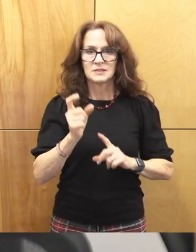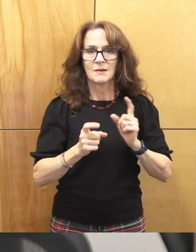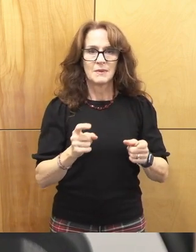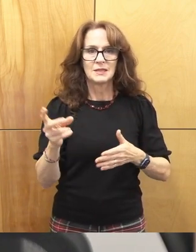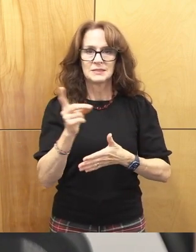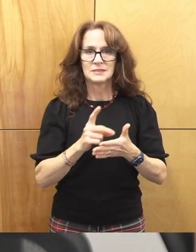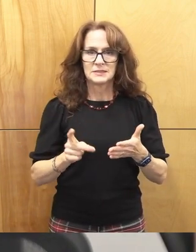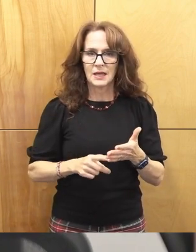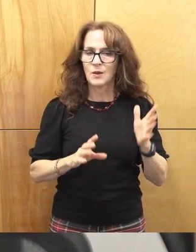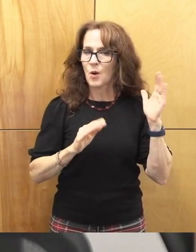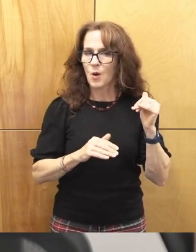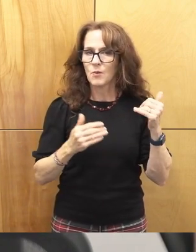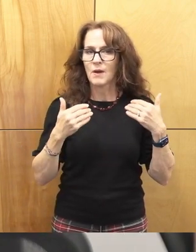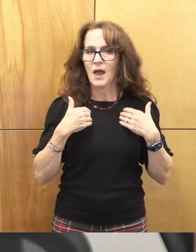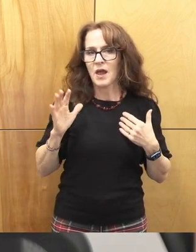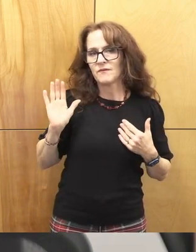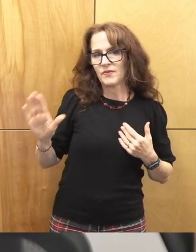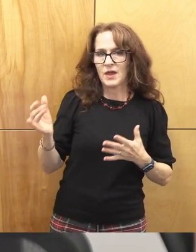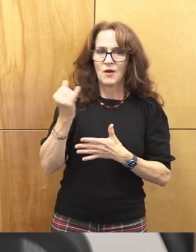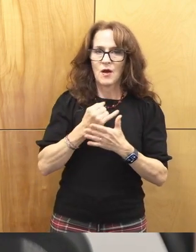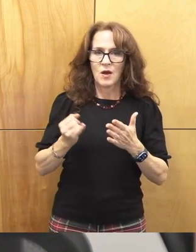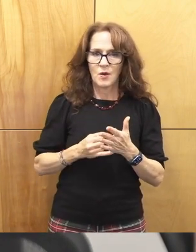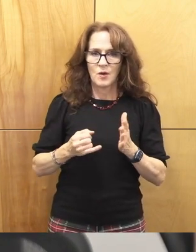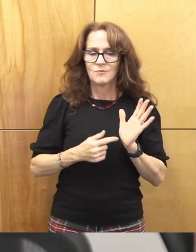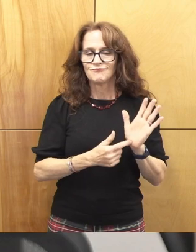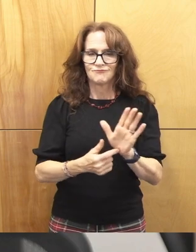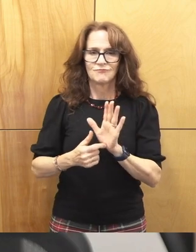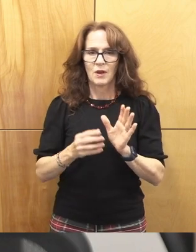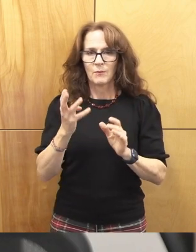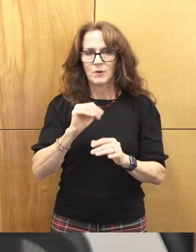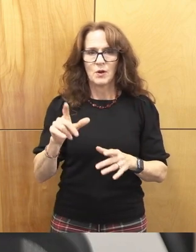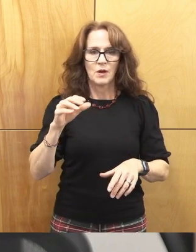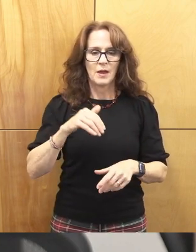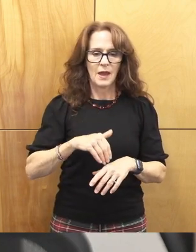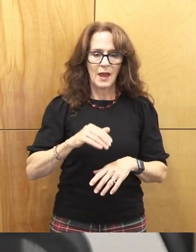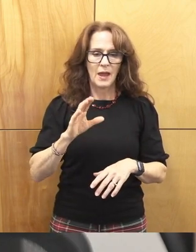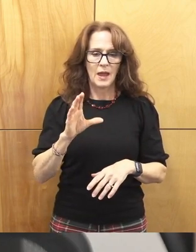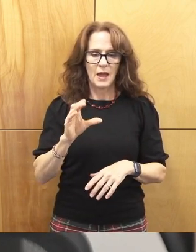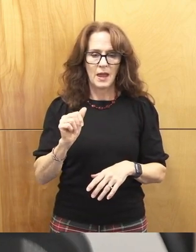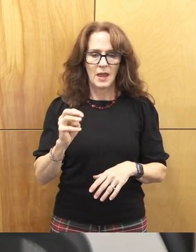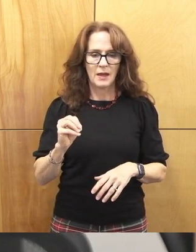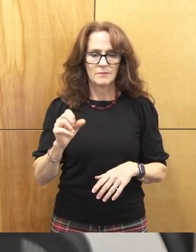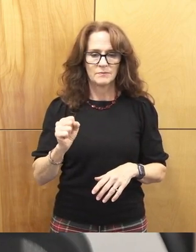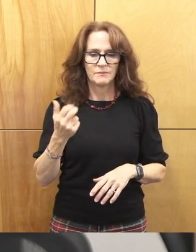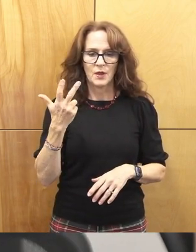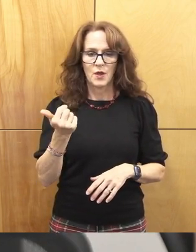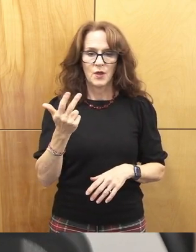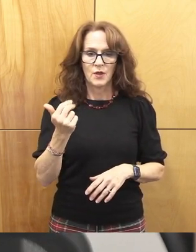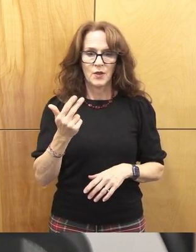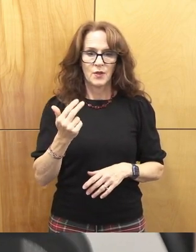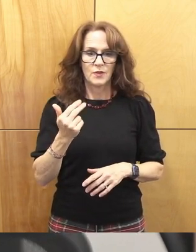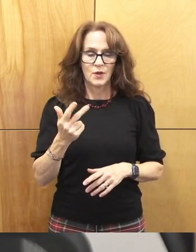to hopefully have their artwork presented on a mural at CAMS, so we received 13 submissions for that.